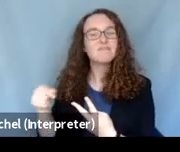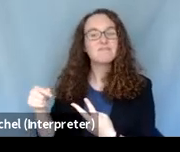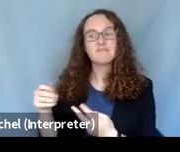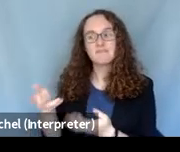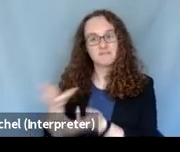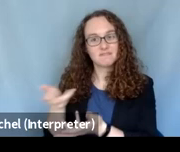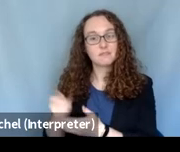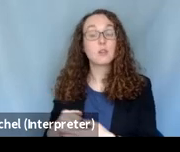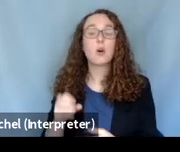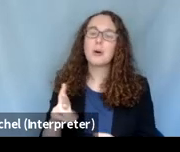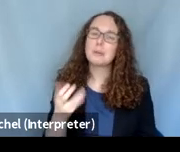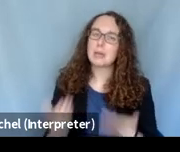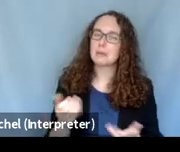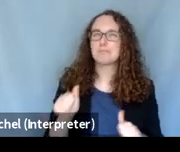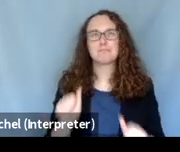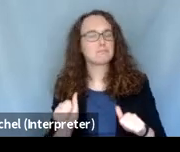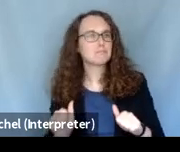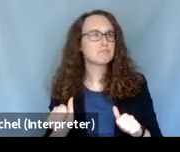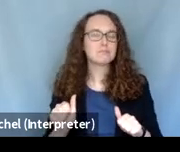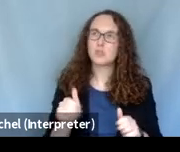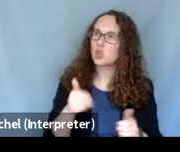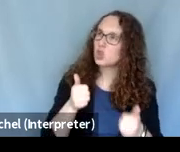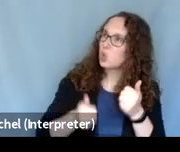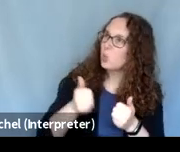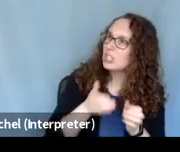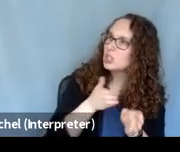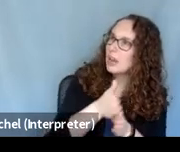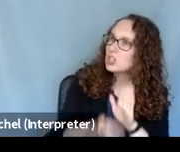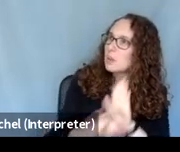exploration. He would connect you with Lily Hernandez